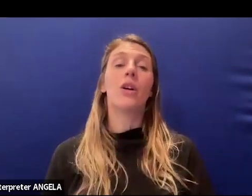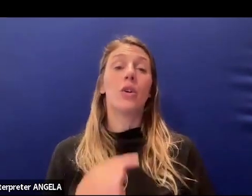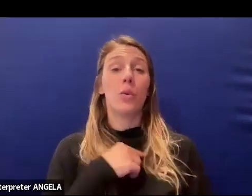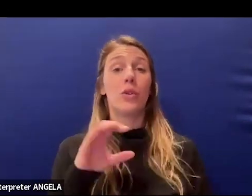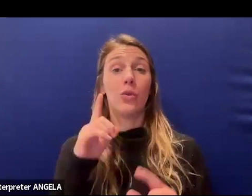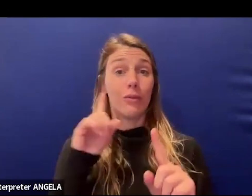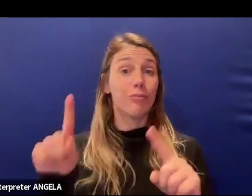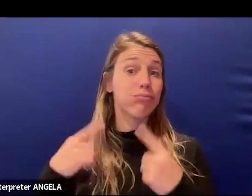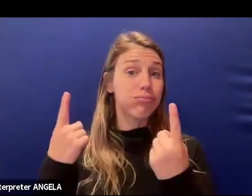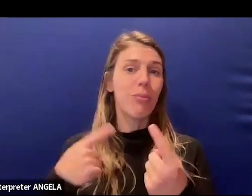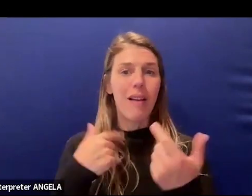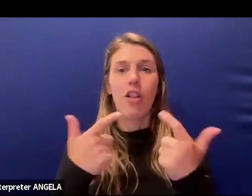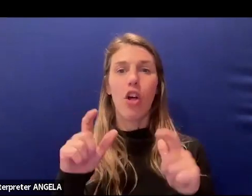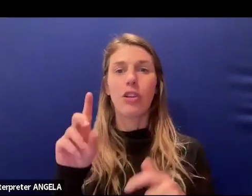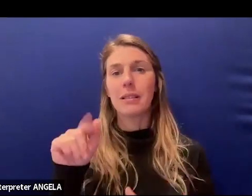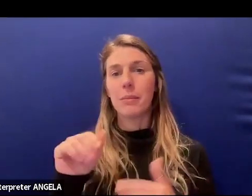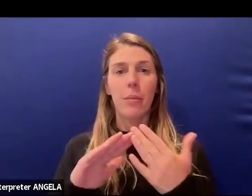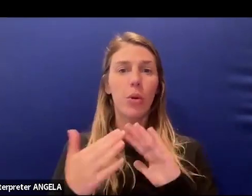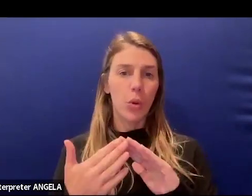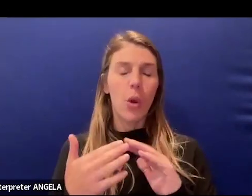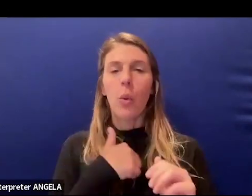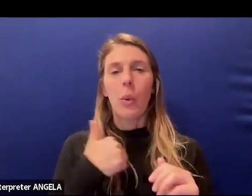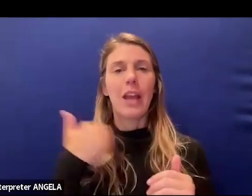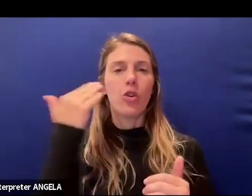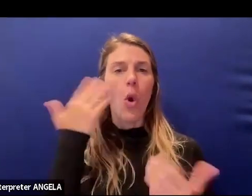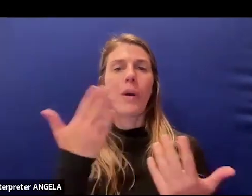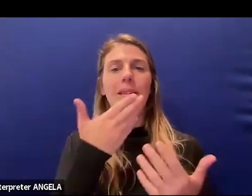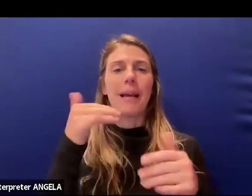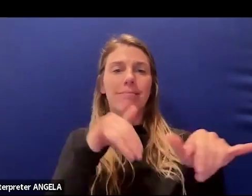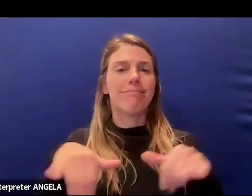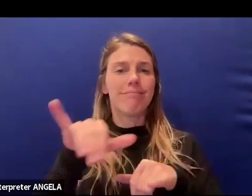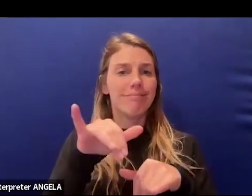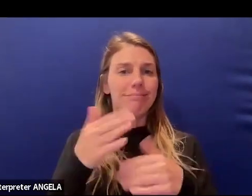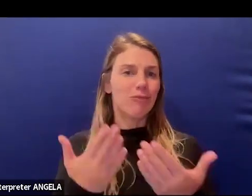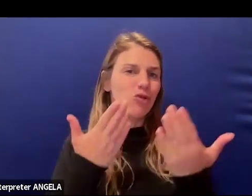Since we've been doing it for quite a while with a large disability community, we had some best practices to recommend.